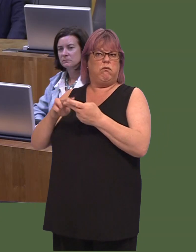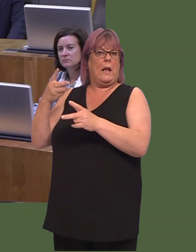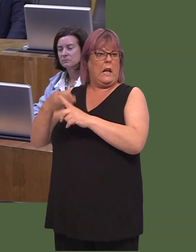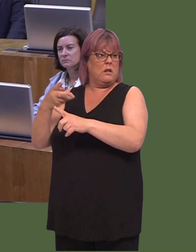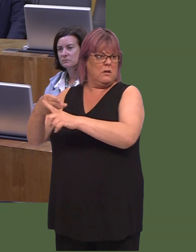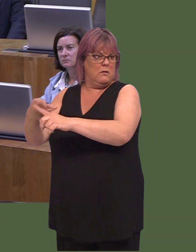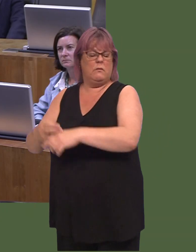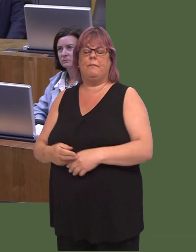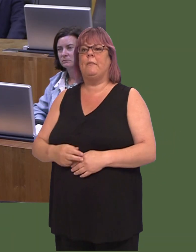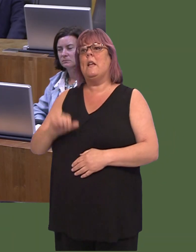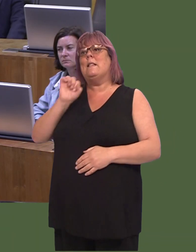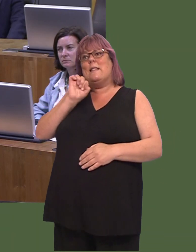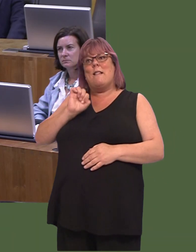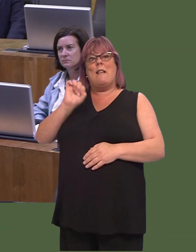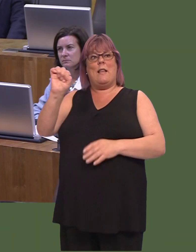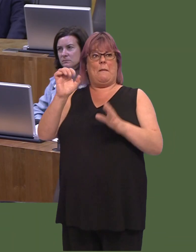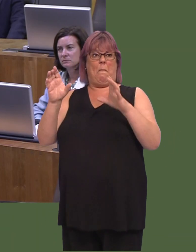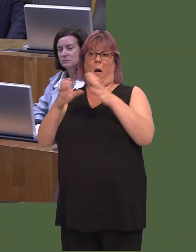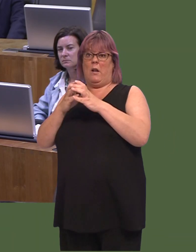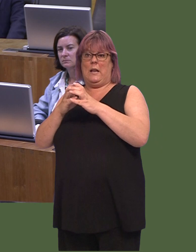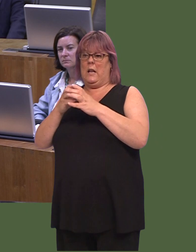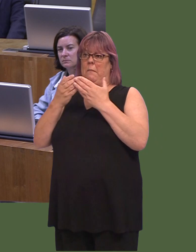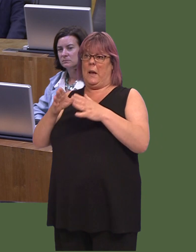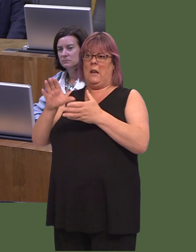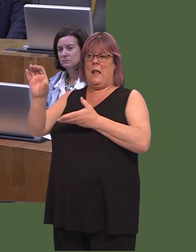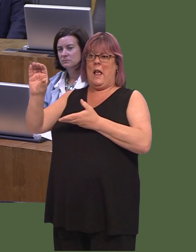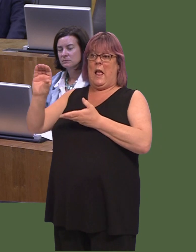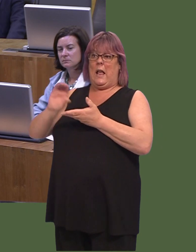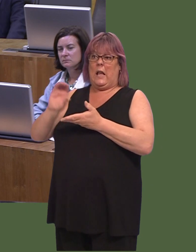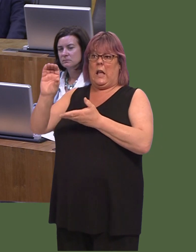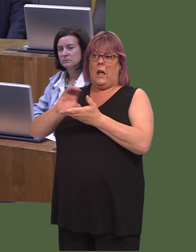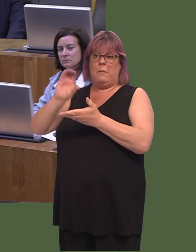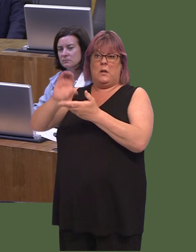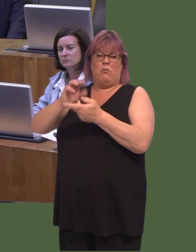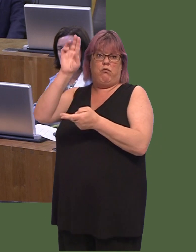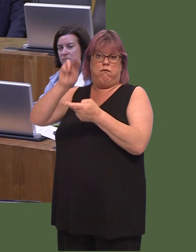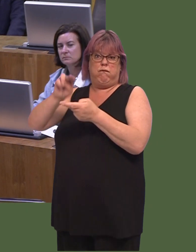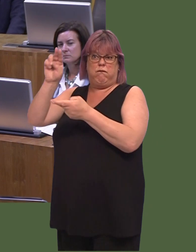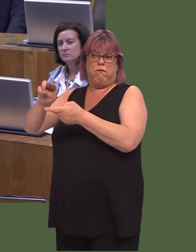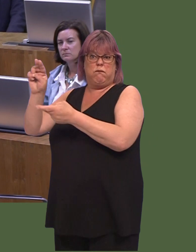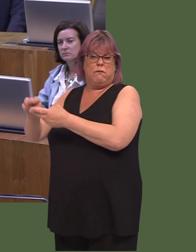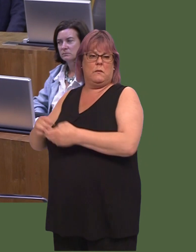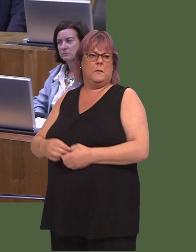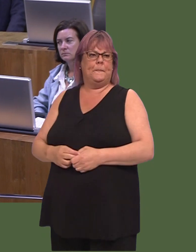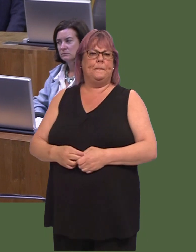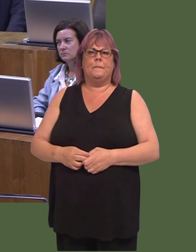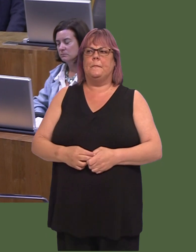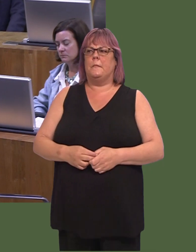The reality is that it is his party that has done so much to cut the incomes of our poorest people.